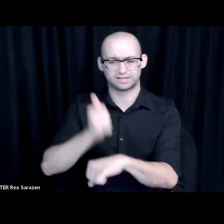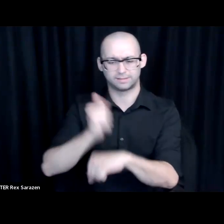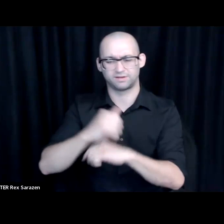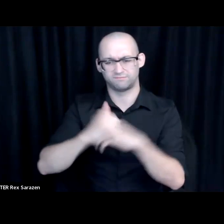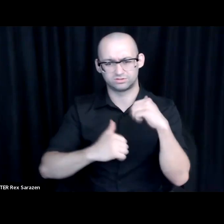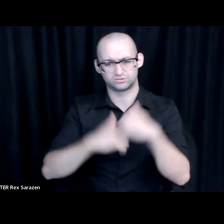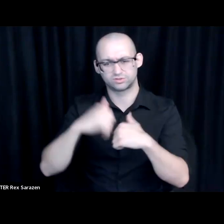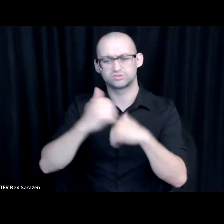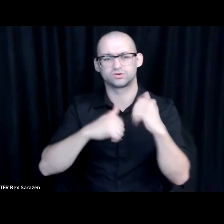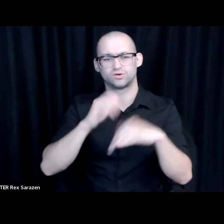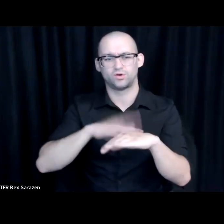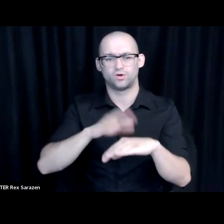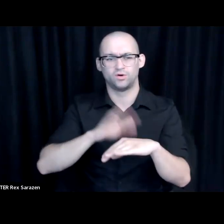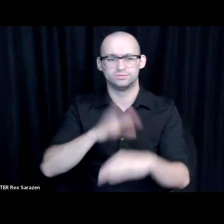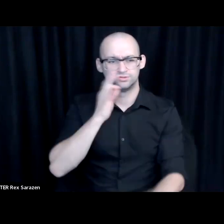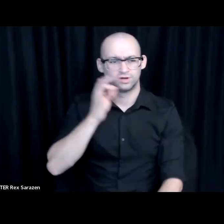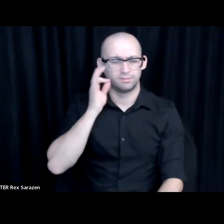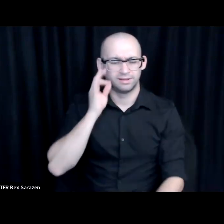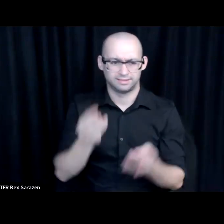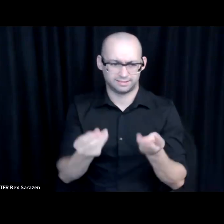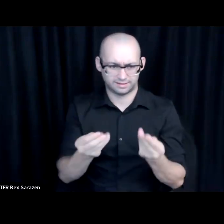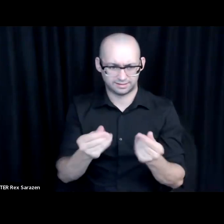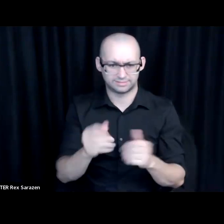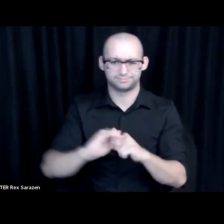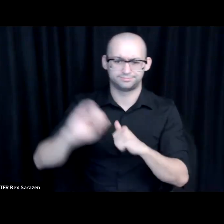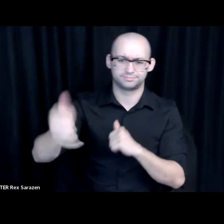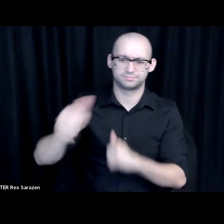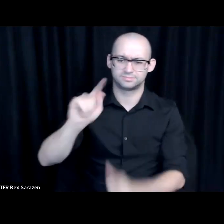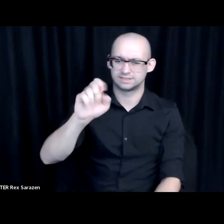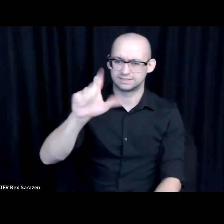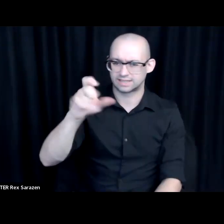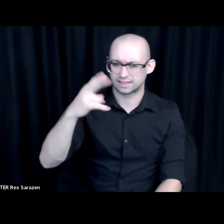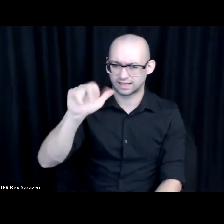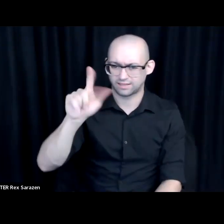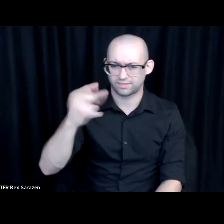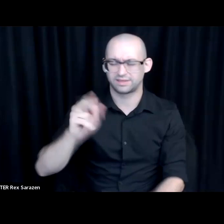programs, telehealth, and distant learning initiatives. We have already awarded about